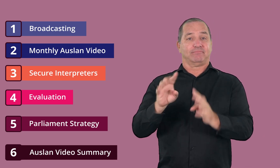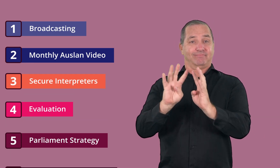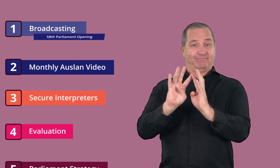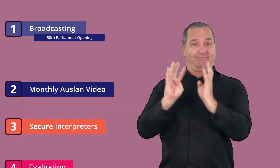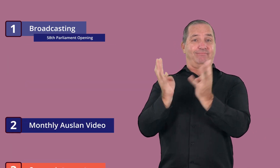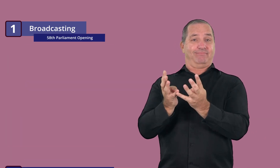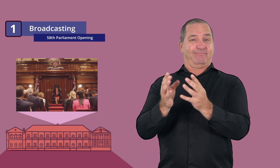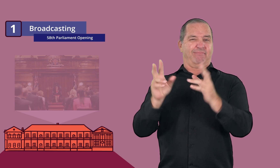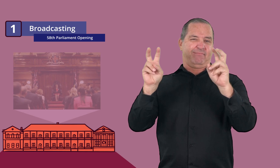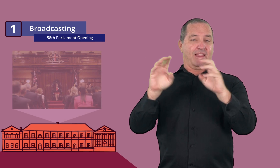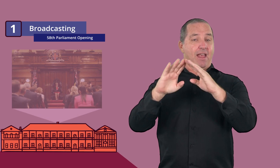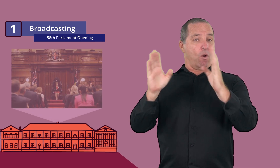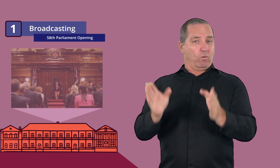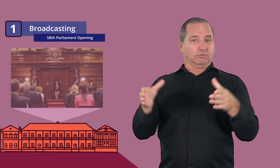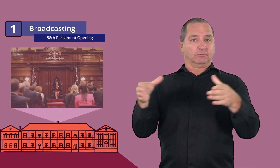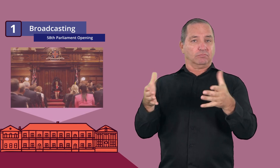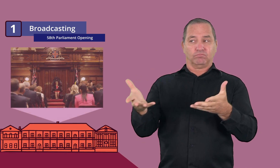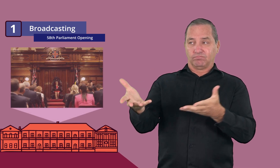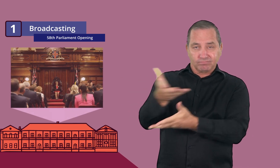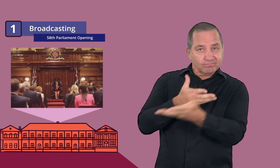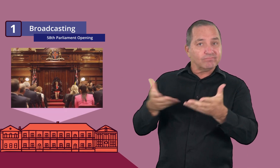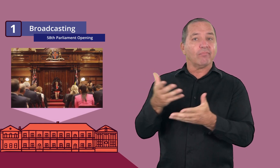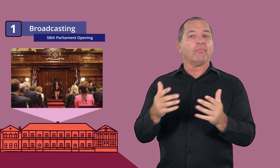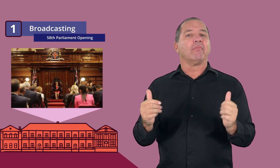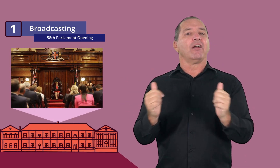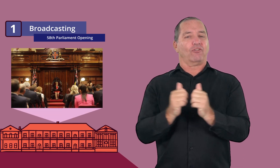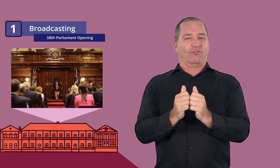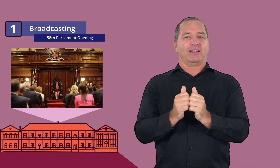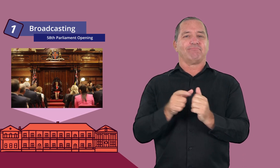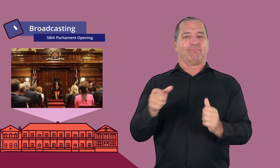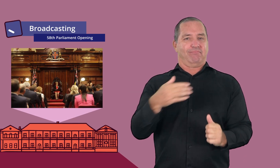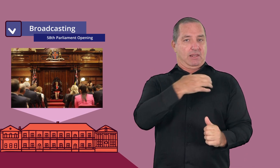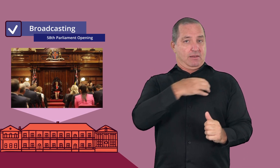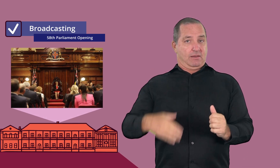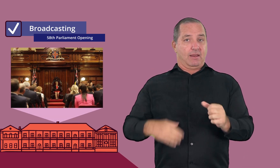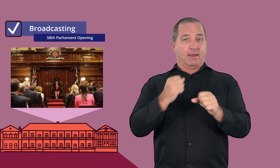The House has agreed that